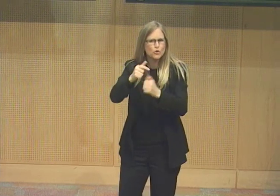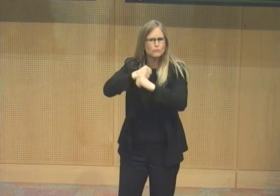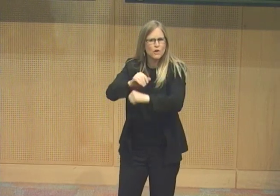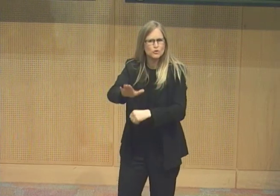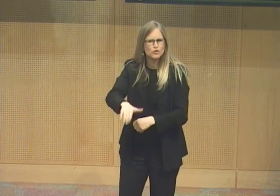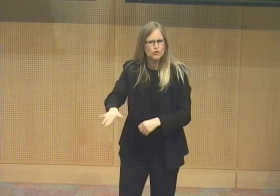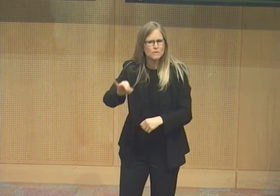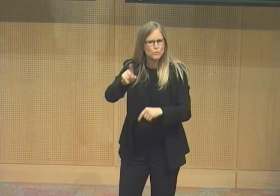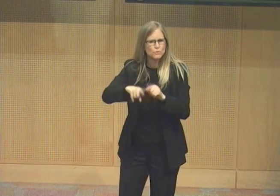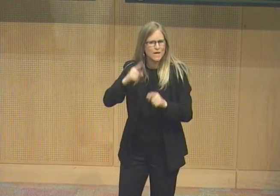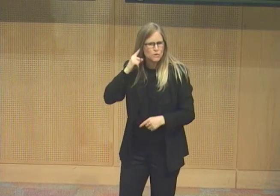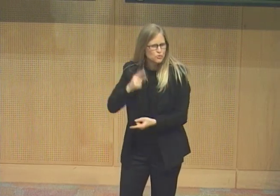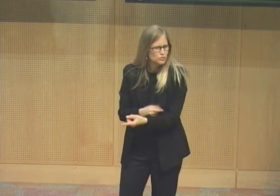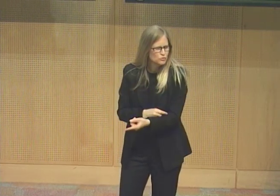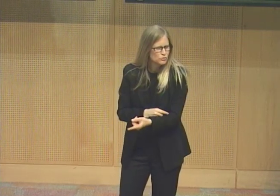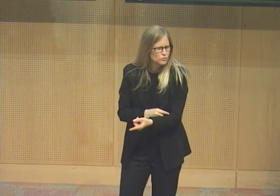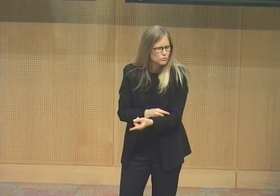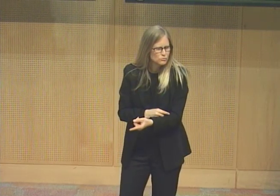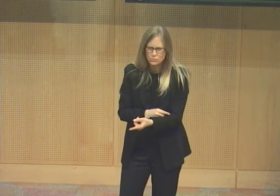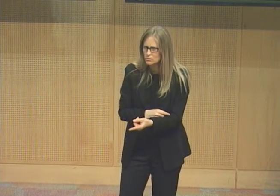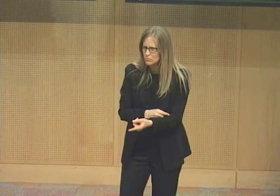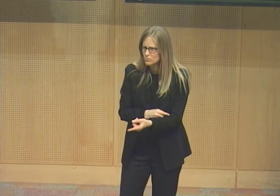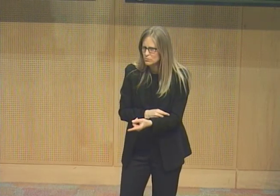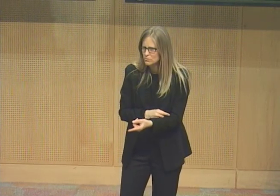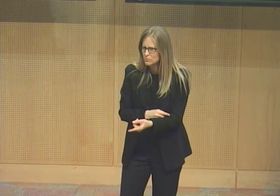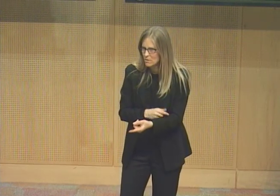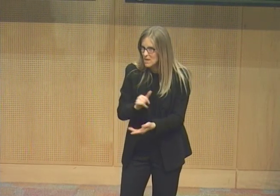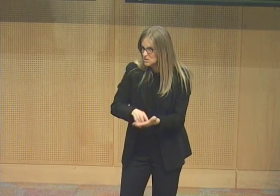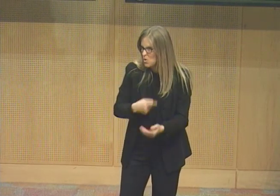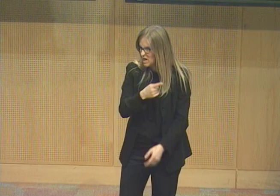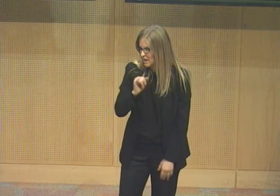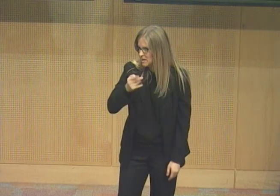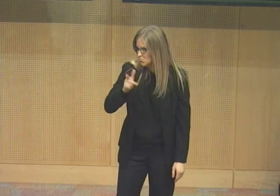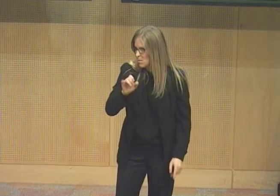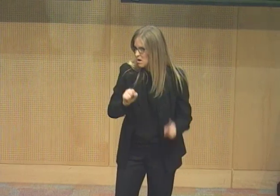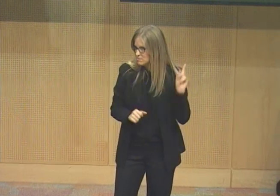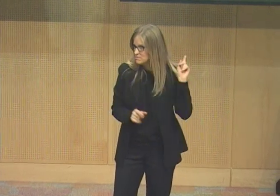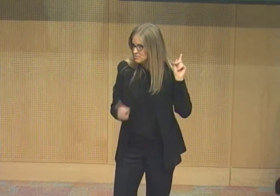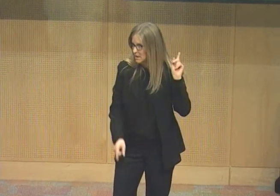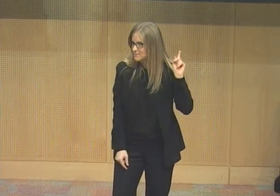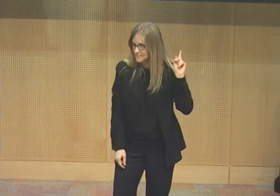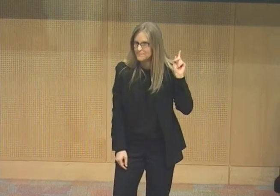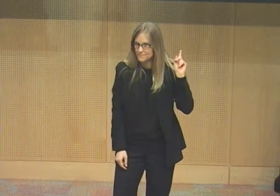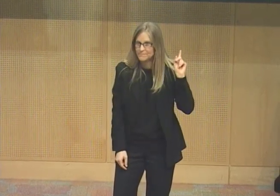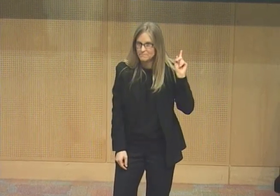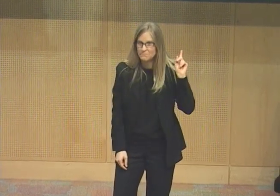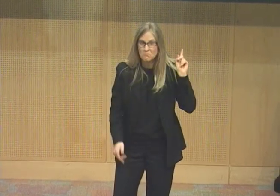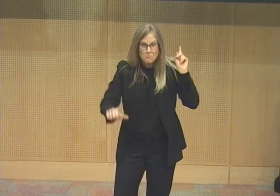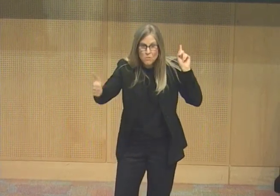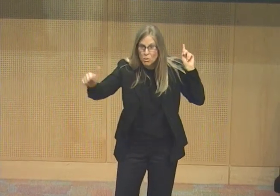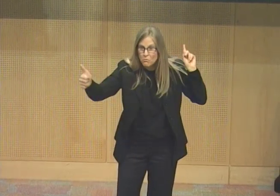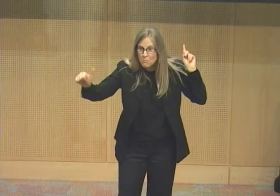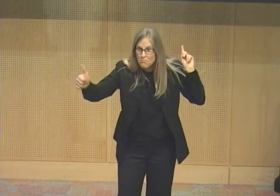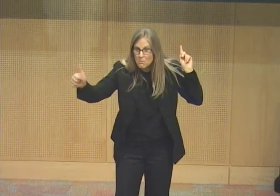How do you protect your children if you can't hear? That's what is implied in these few sentences.